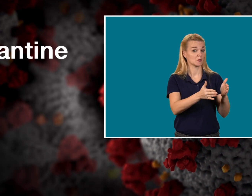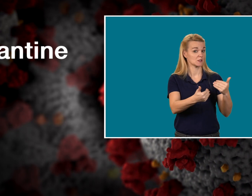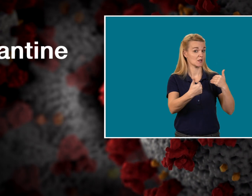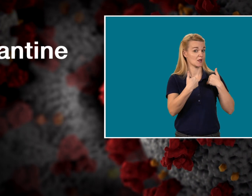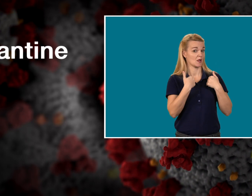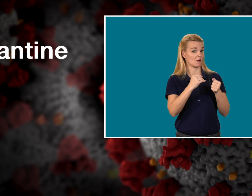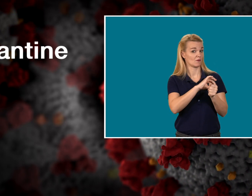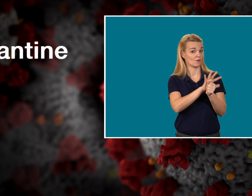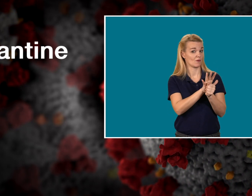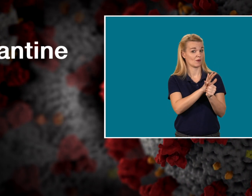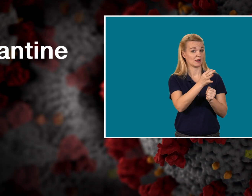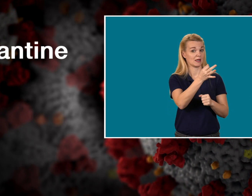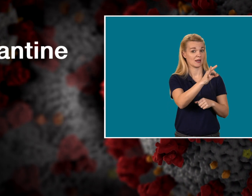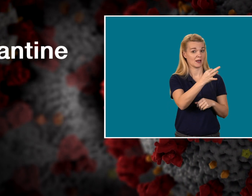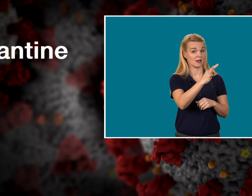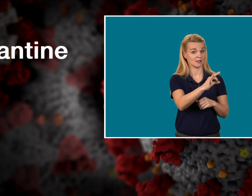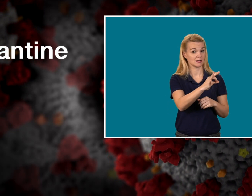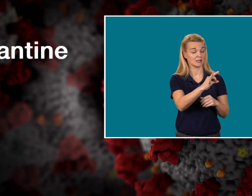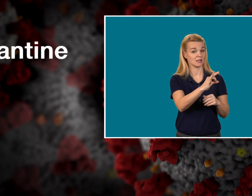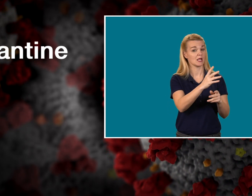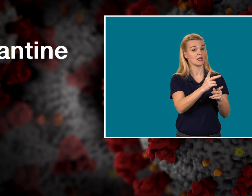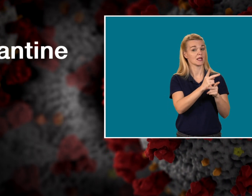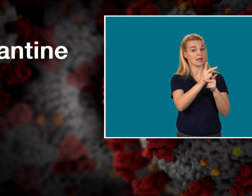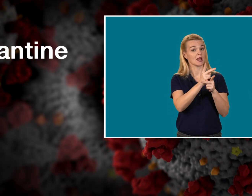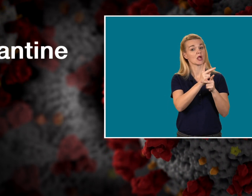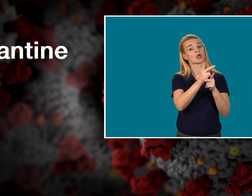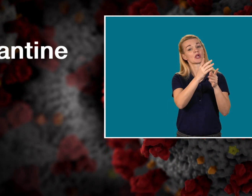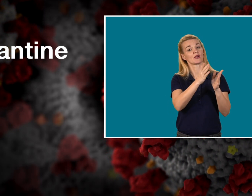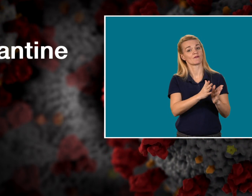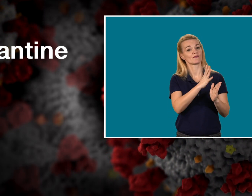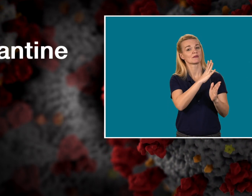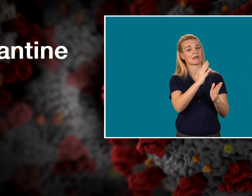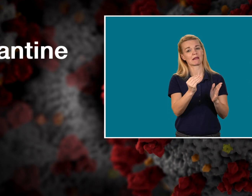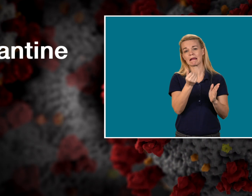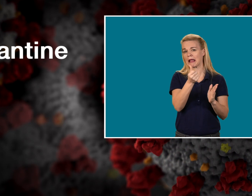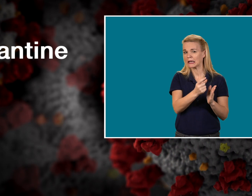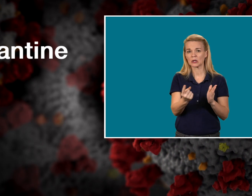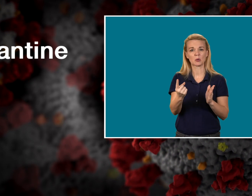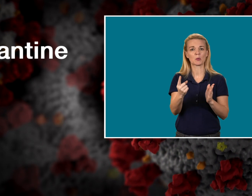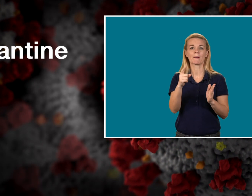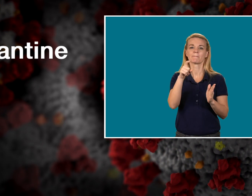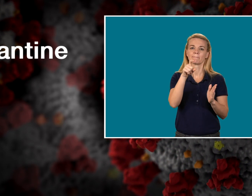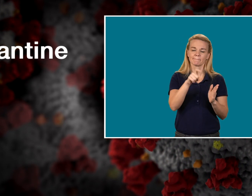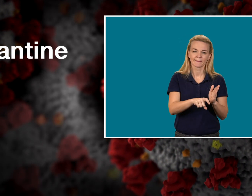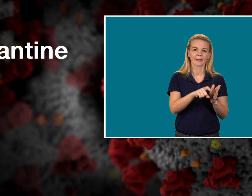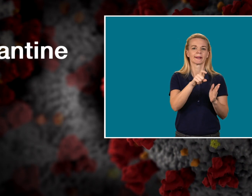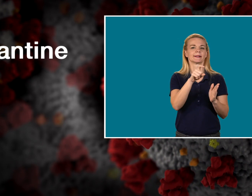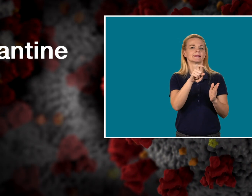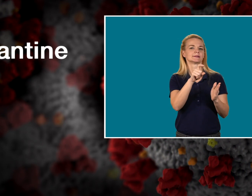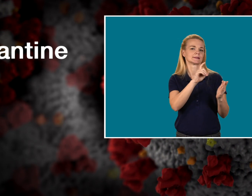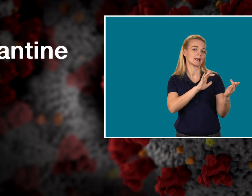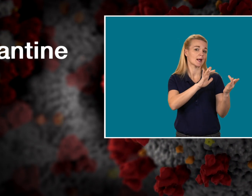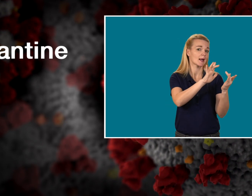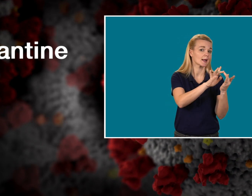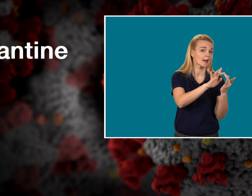Caregivers and anyone who has been in close contact with someone who has COVID-19 should quarantine—